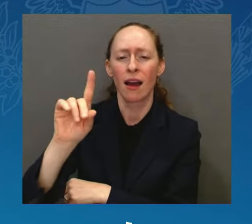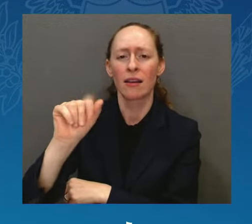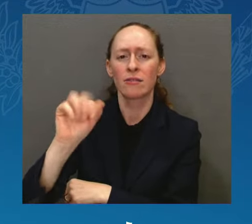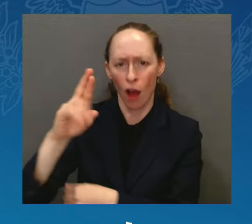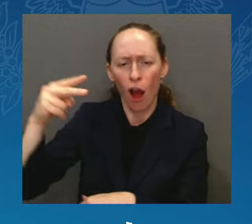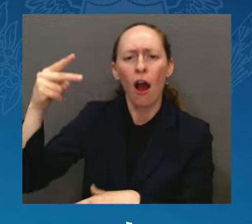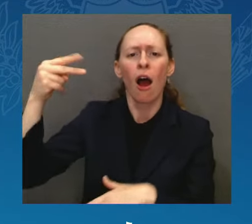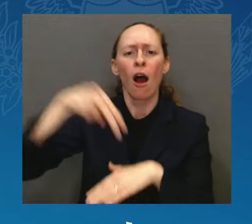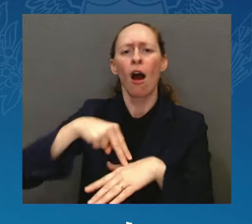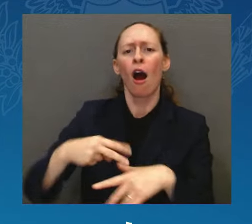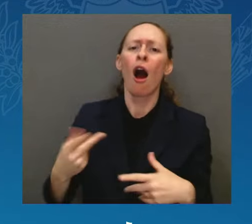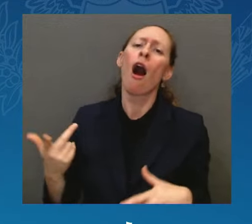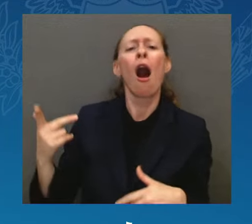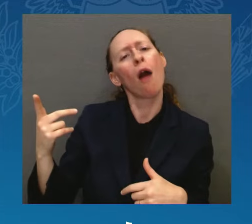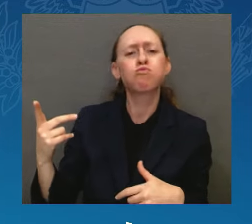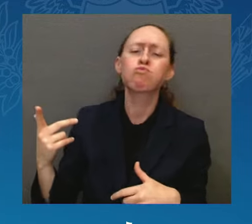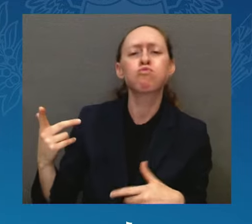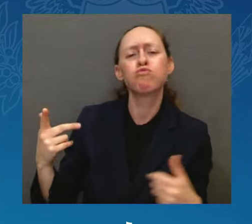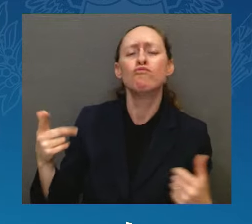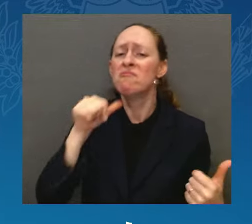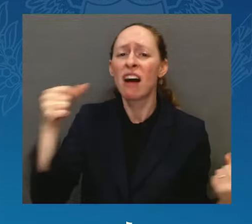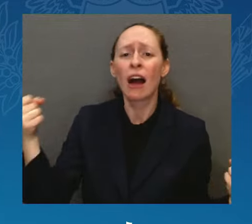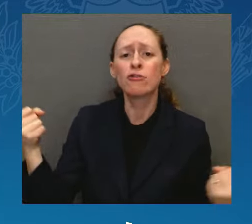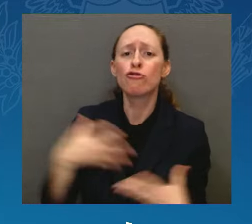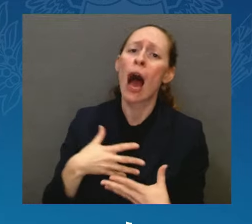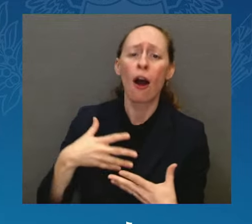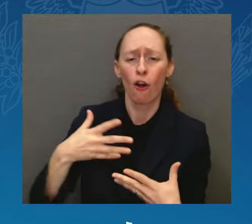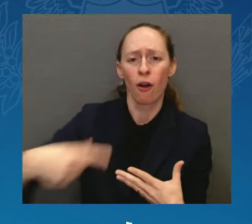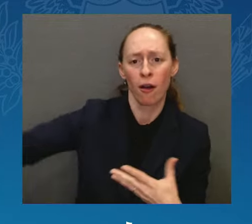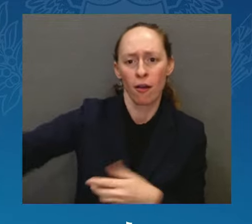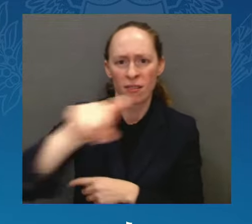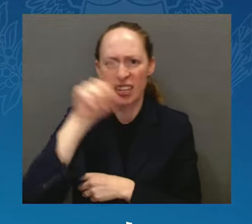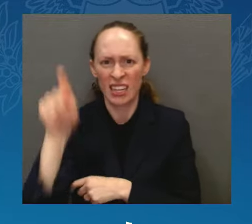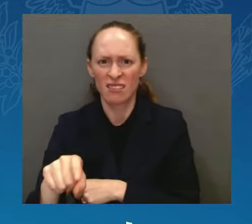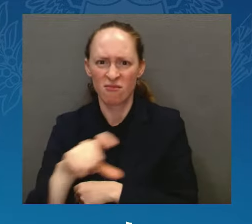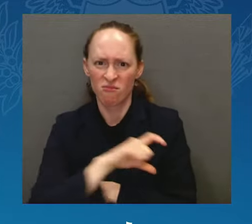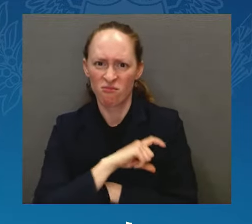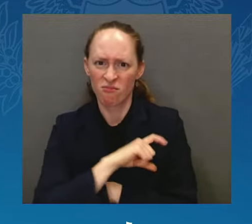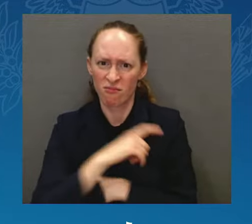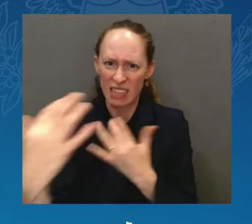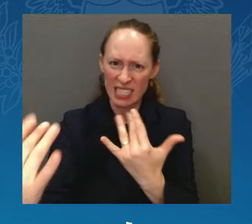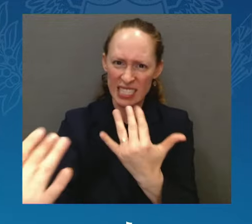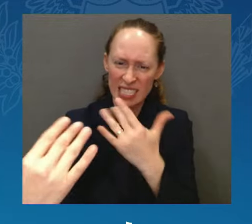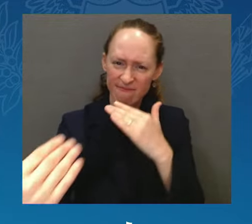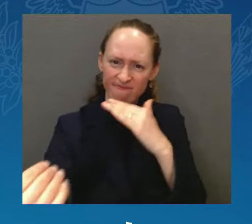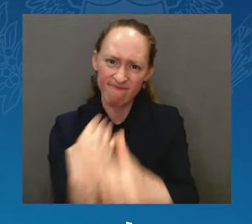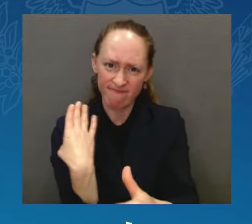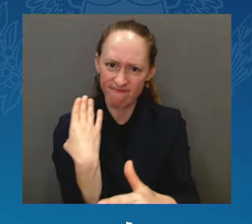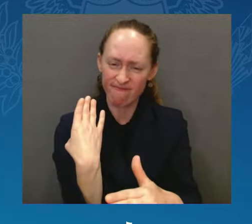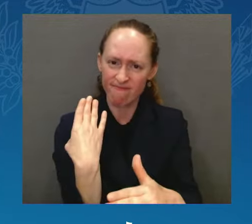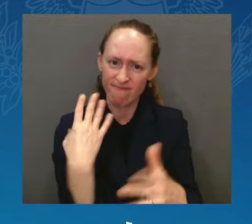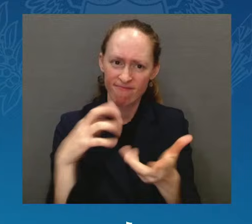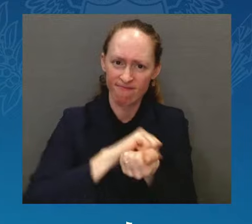Jovita was a Mexican-American journalist, suffragist, and outspoken champion for civil rights.